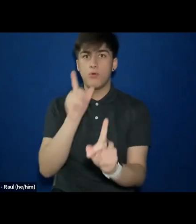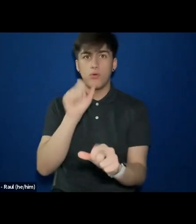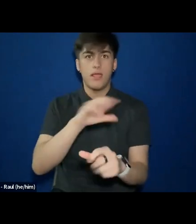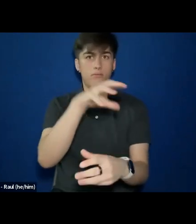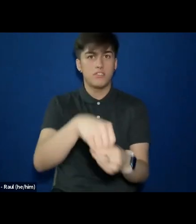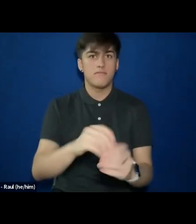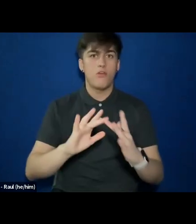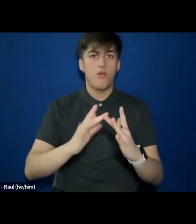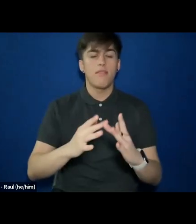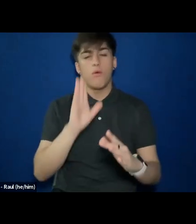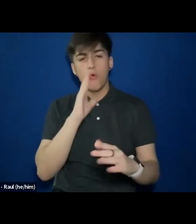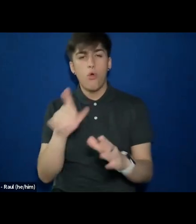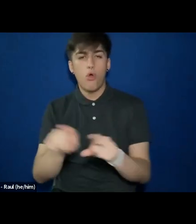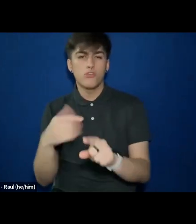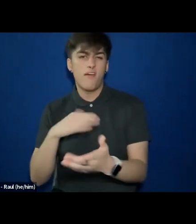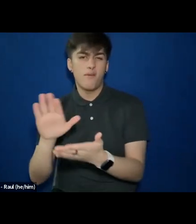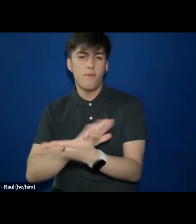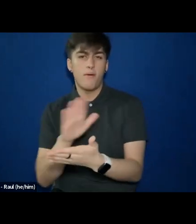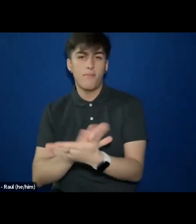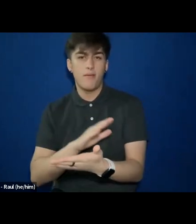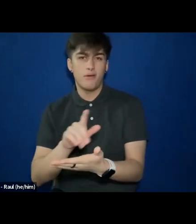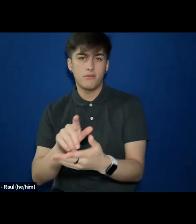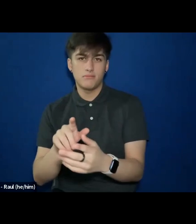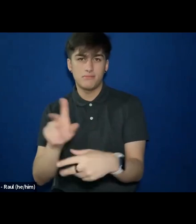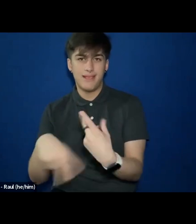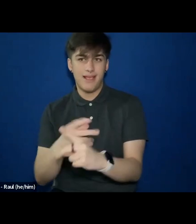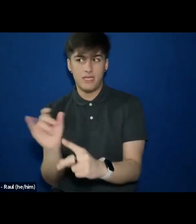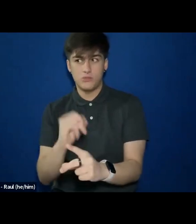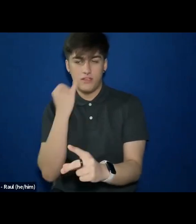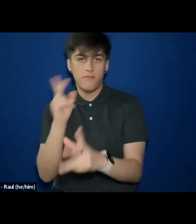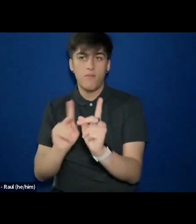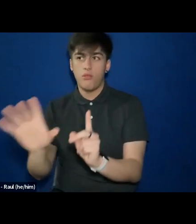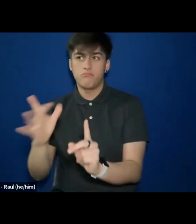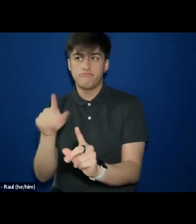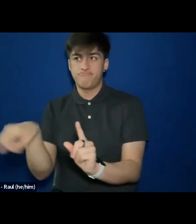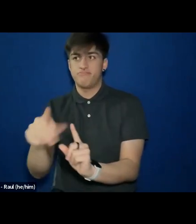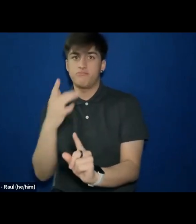We'll also have some paper versions if people want them in that form, though online version will be